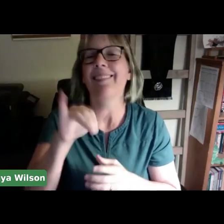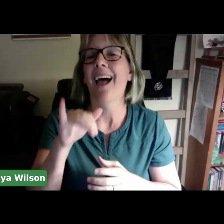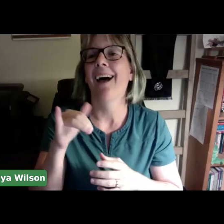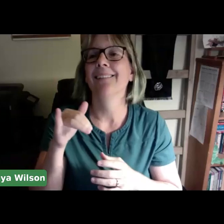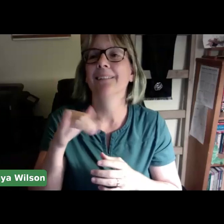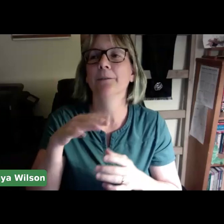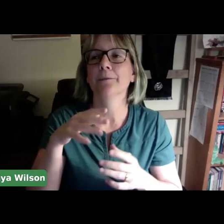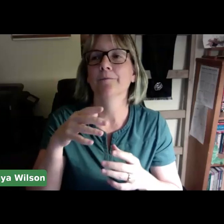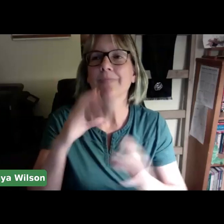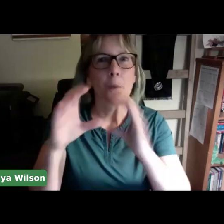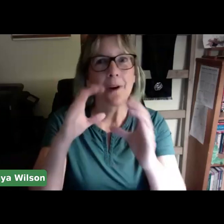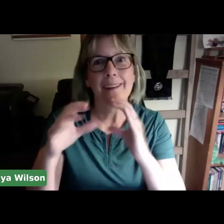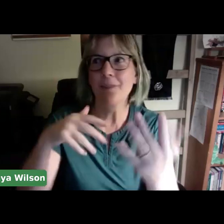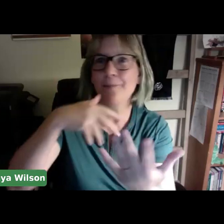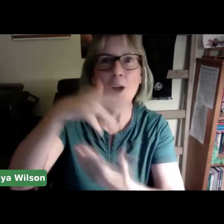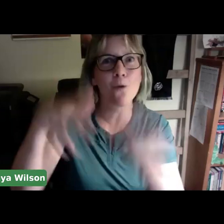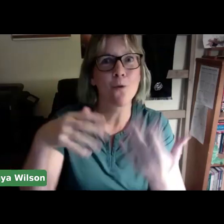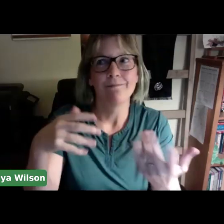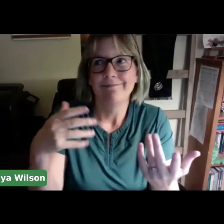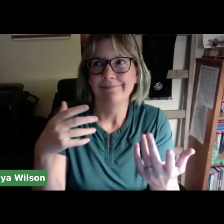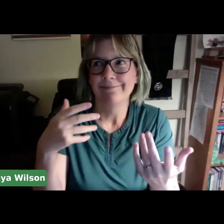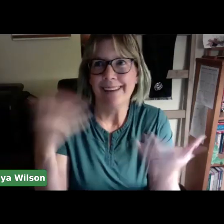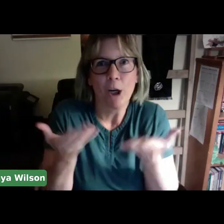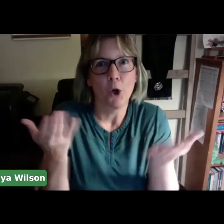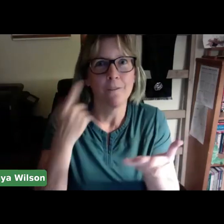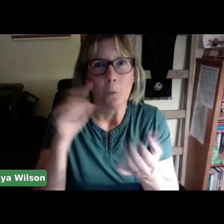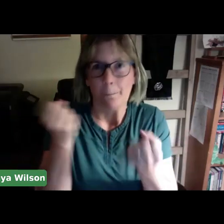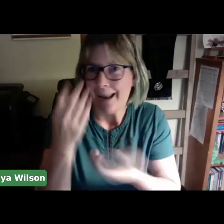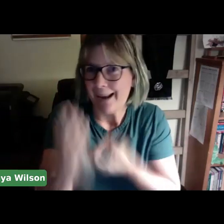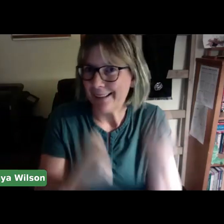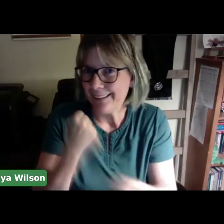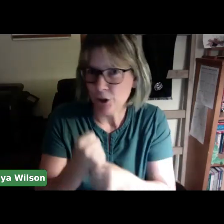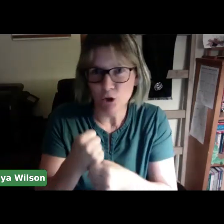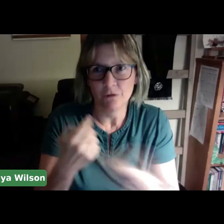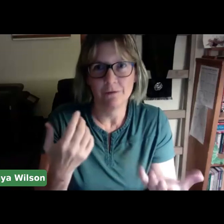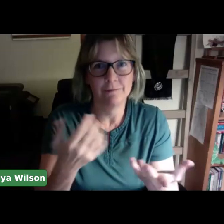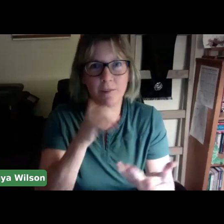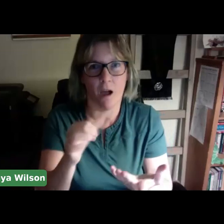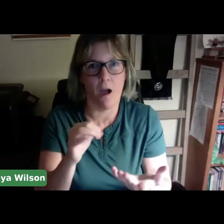It should be It should be accessible for everybody and that kind of communication we've been